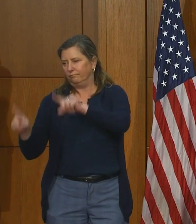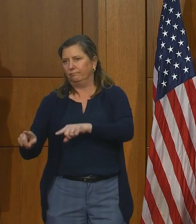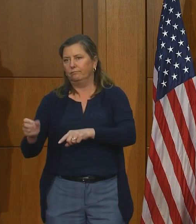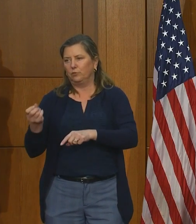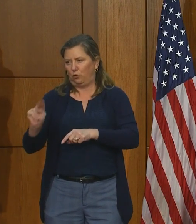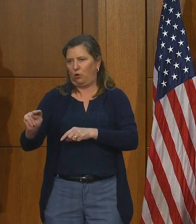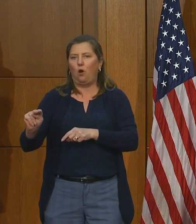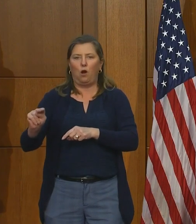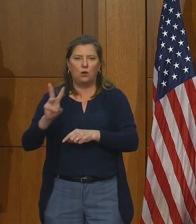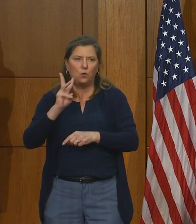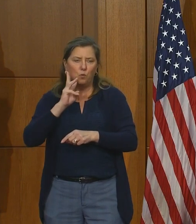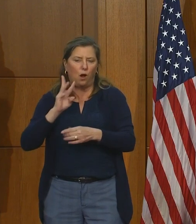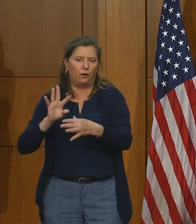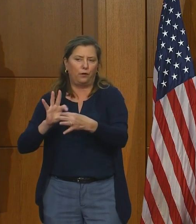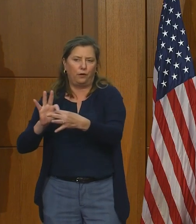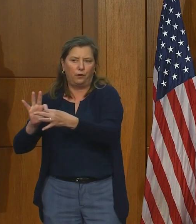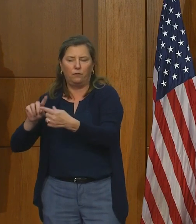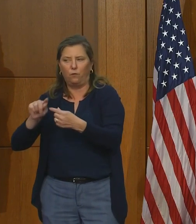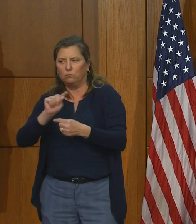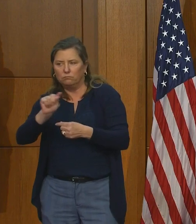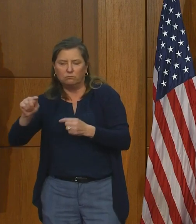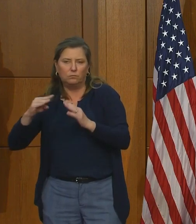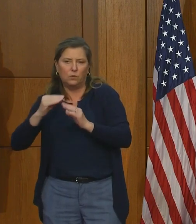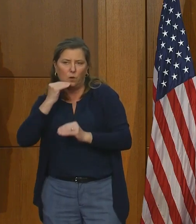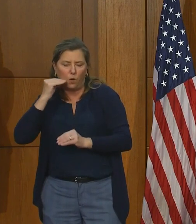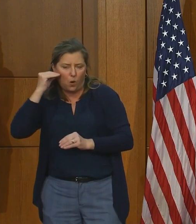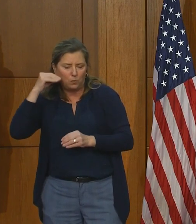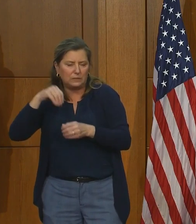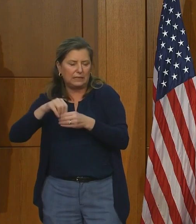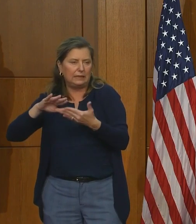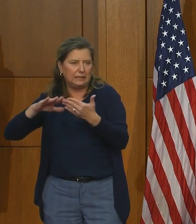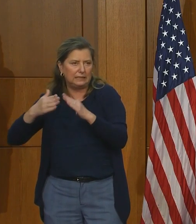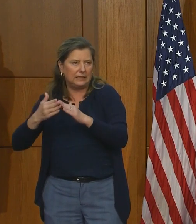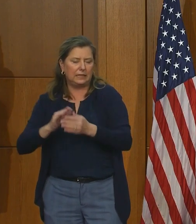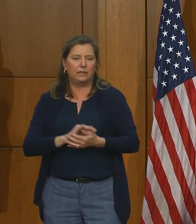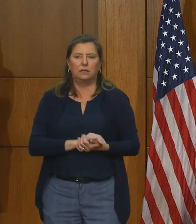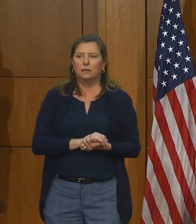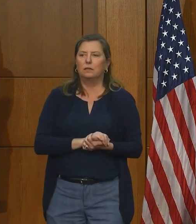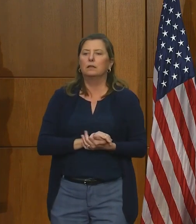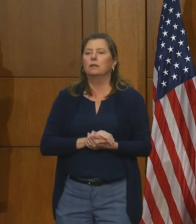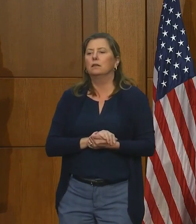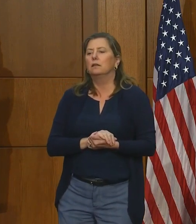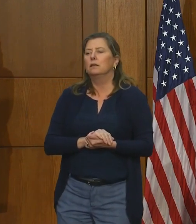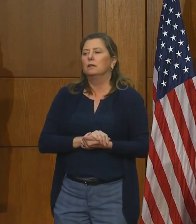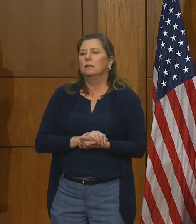ISSUED. AND DATING THAT THEY- BY TURN ON THE WATER